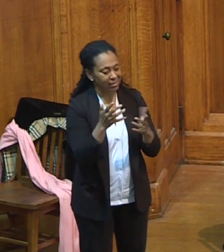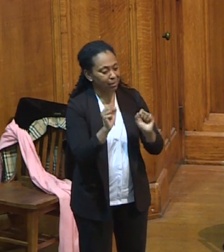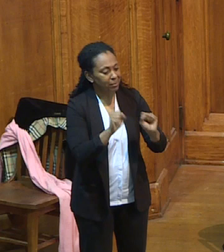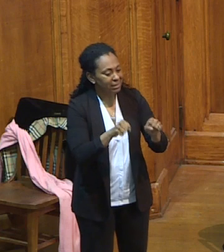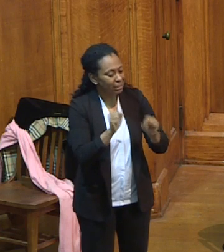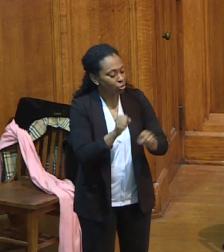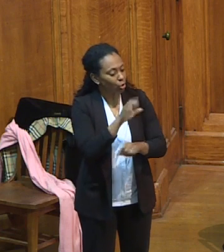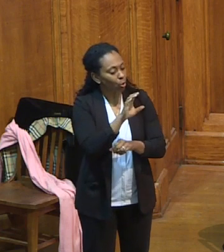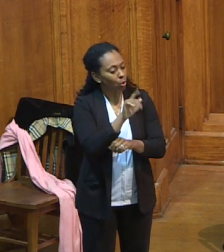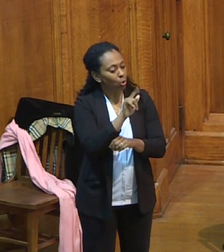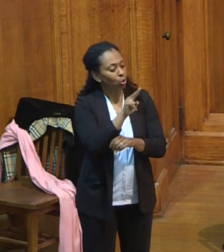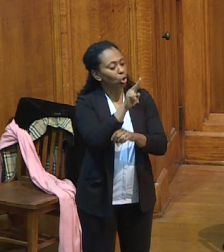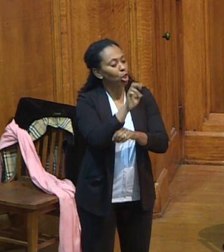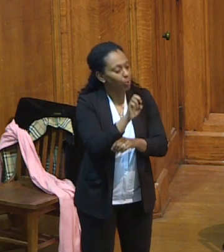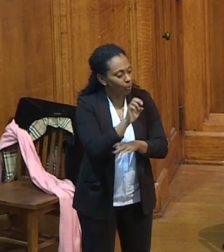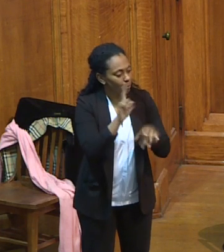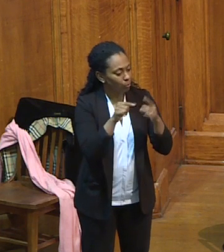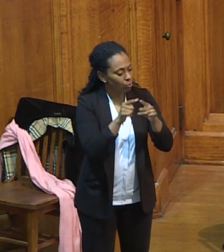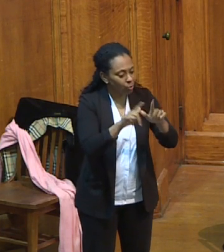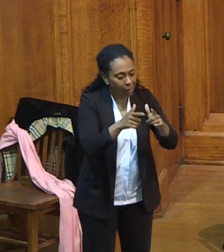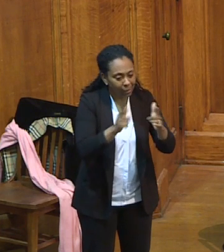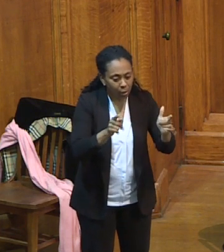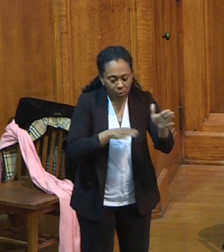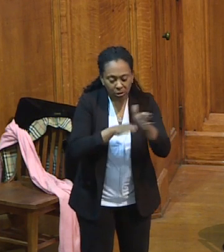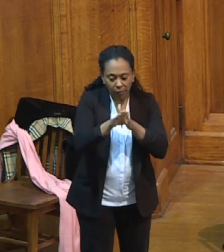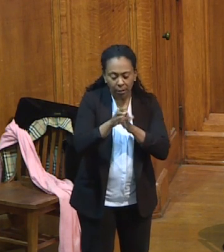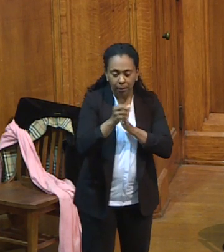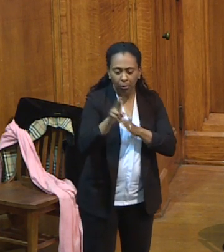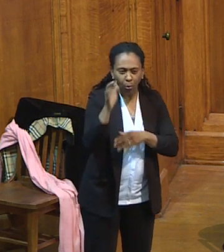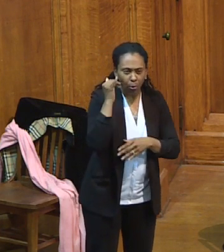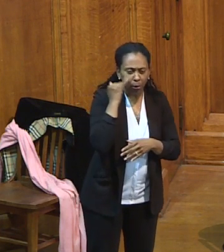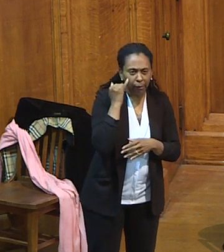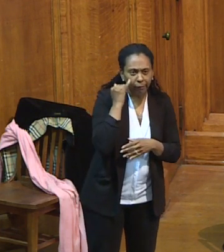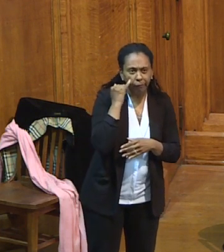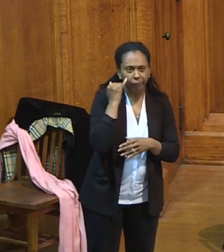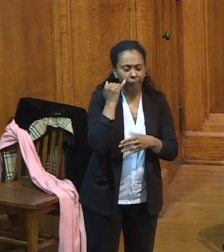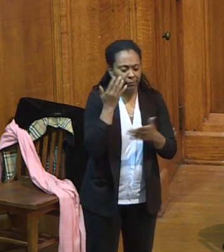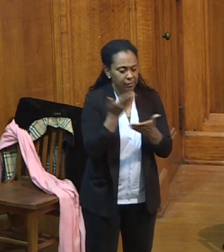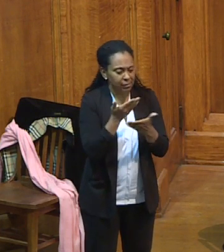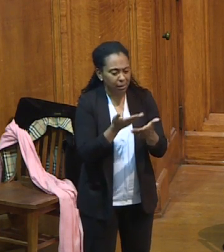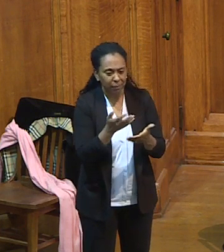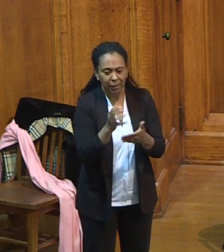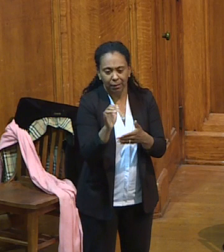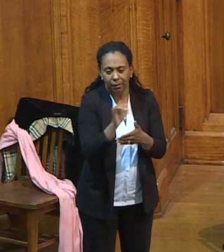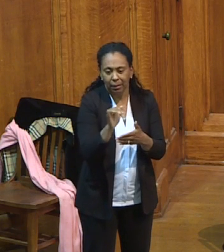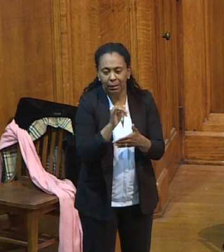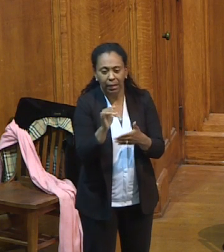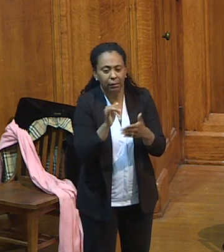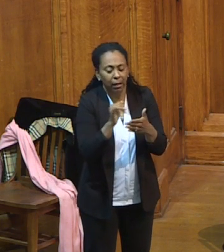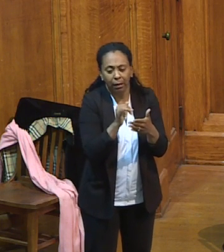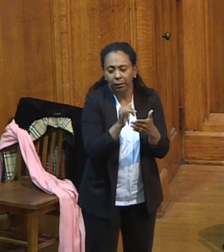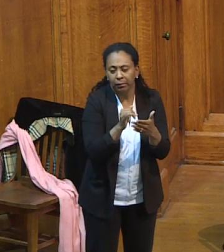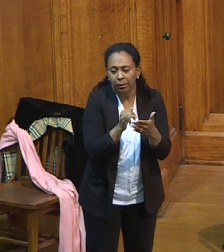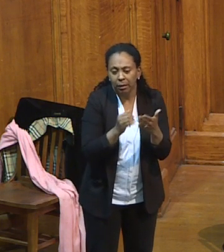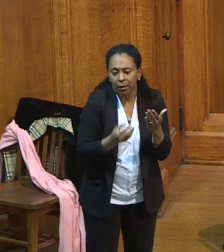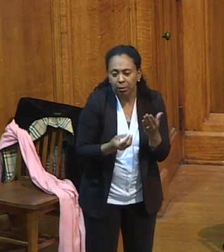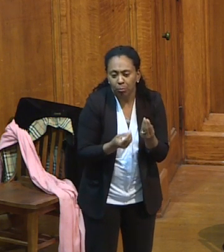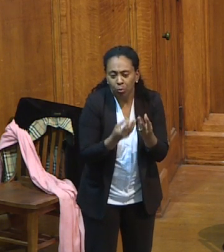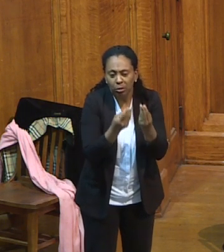to language development or whether it's something like the later proliferation of stone tools